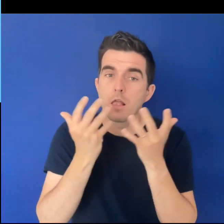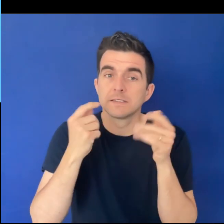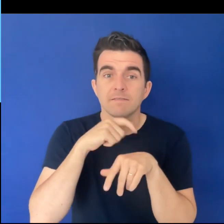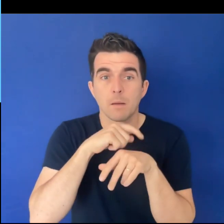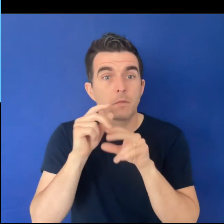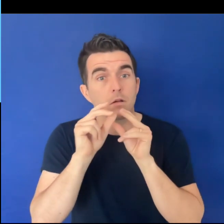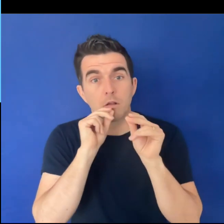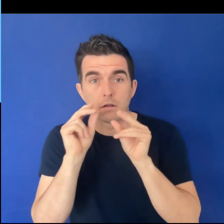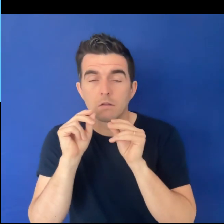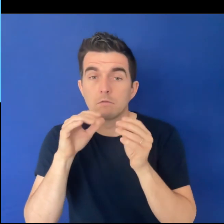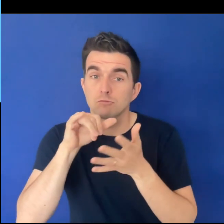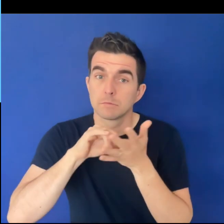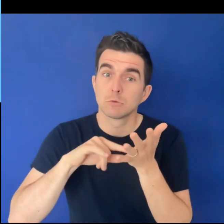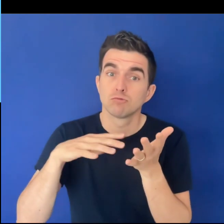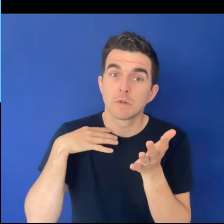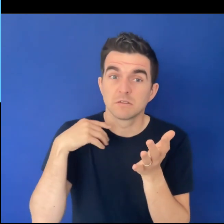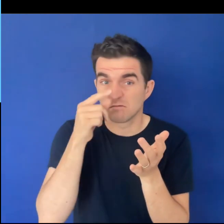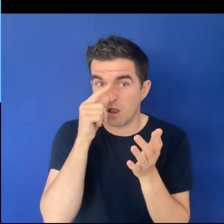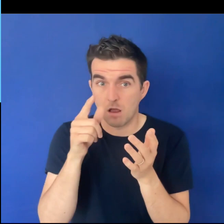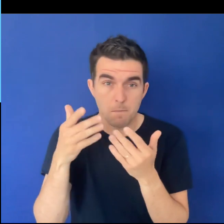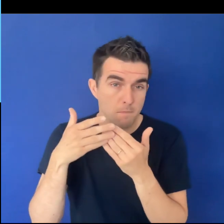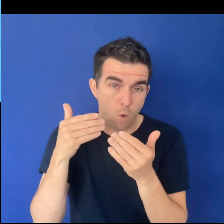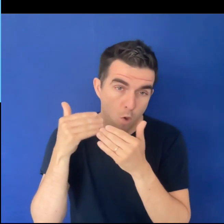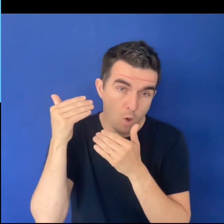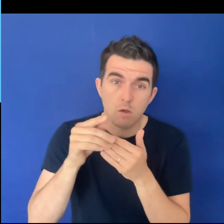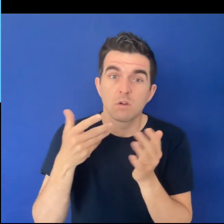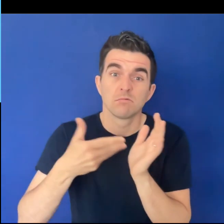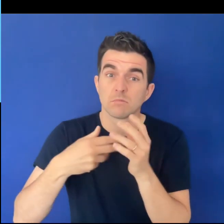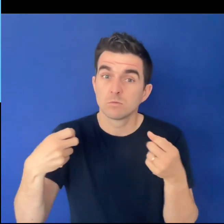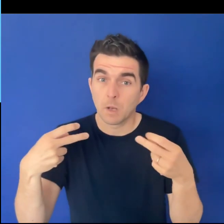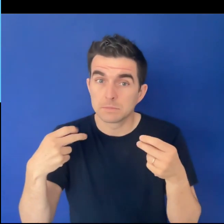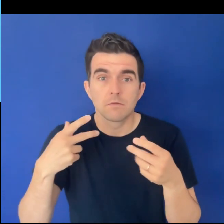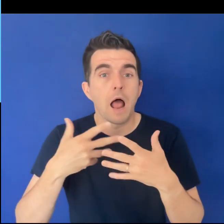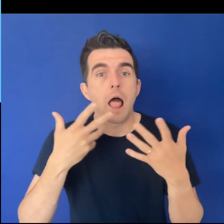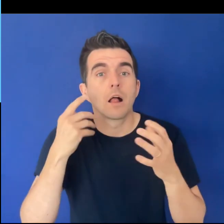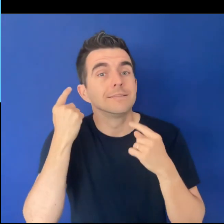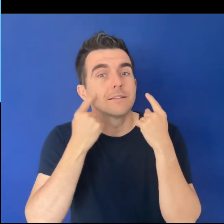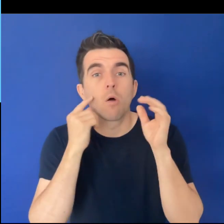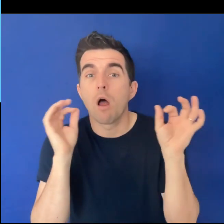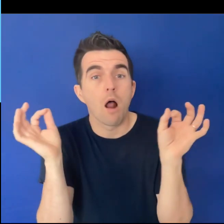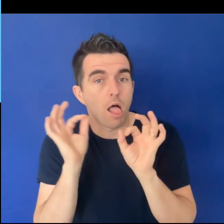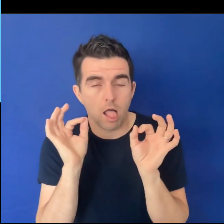script ready to go too. You can even go a step further and add subtitles for non dialogue sounds